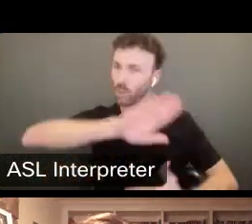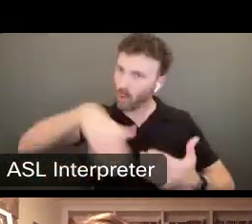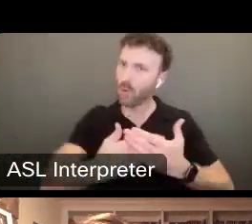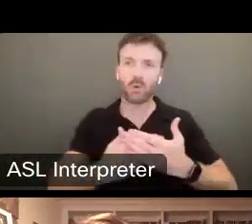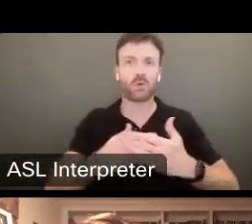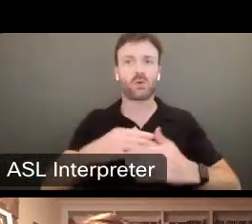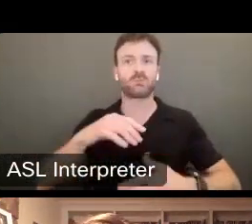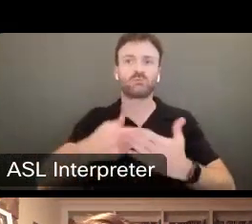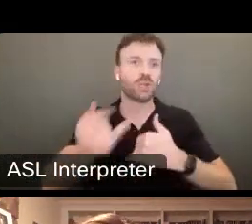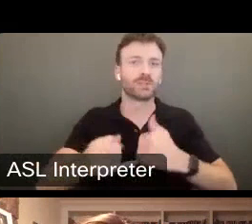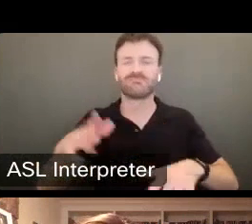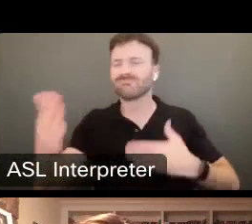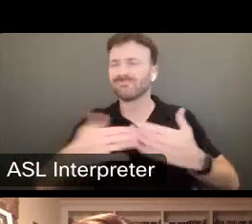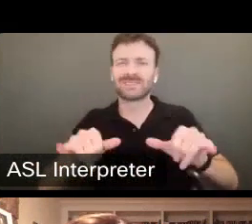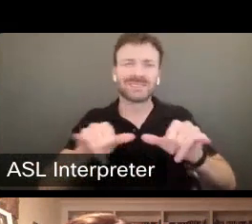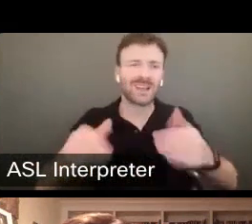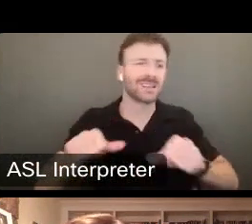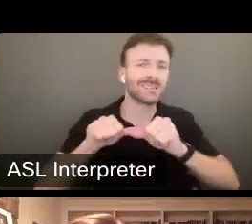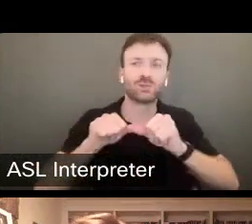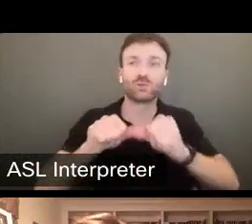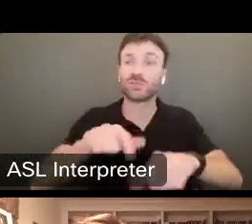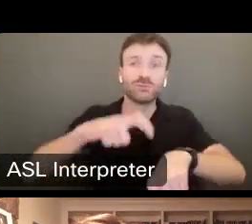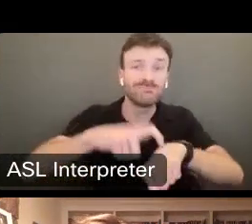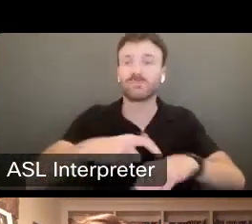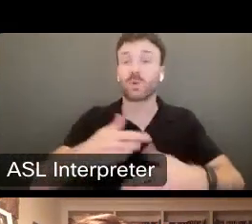the project is led by the city, led by a utility company,